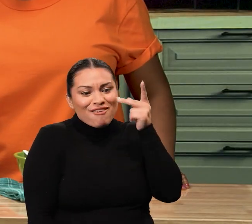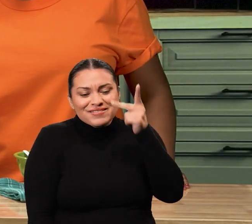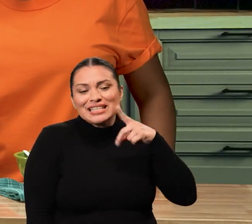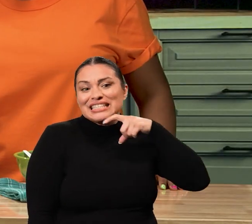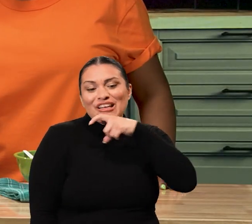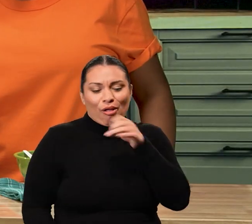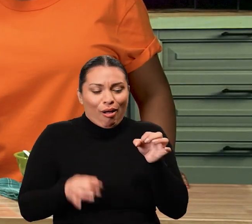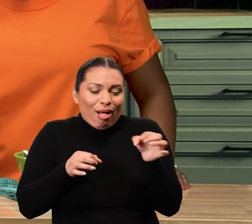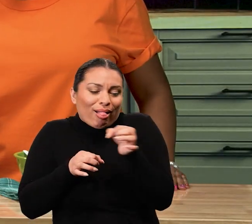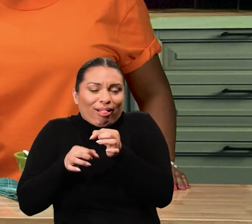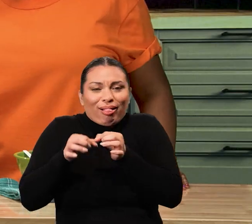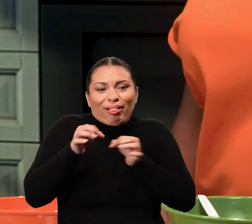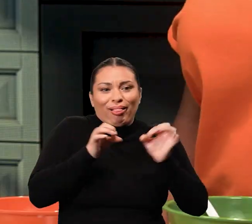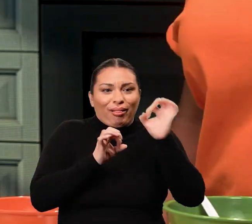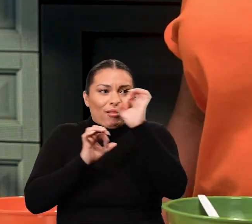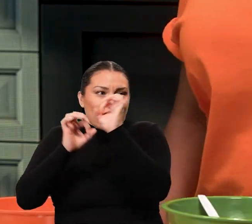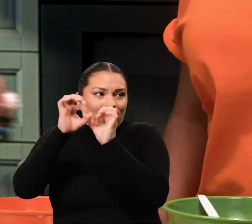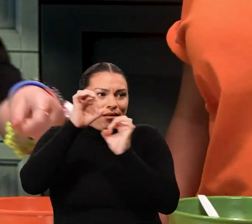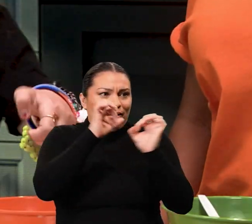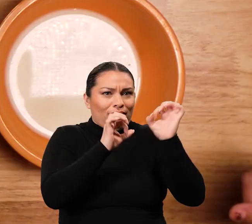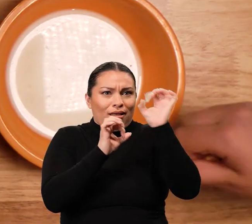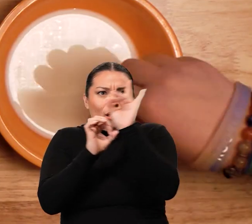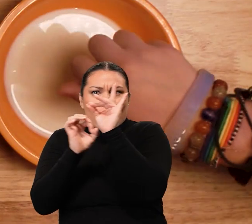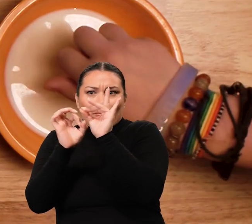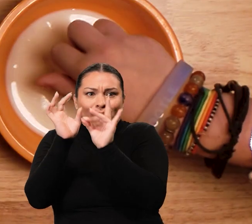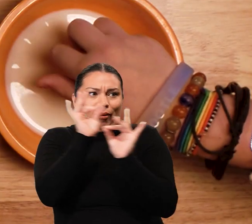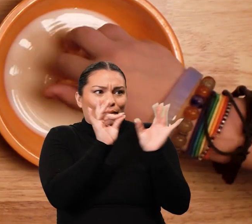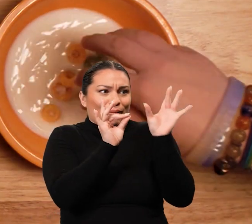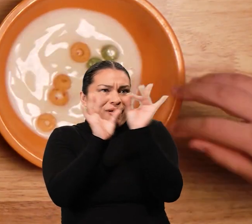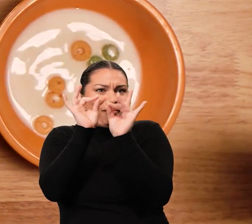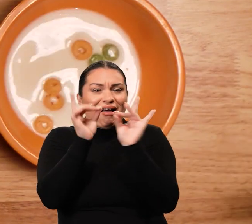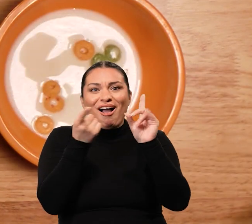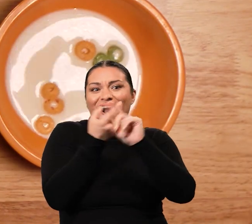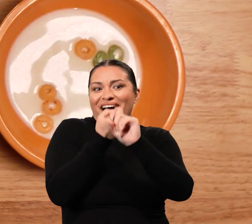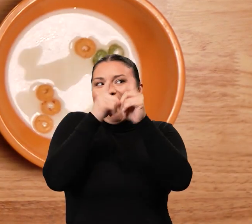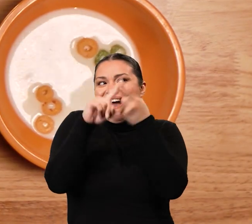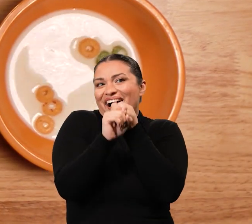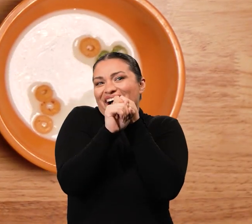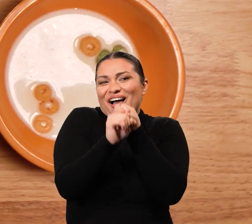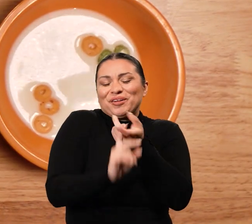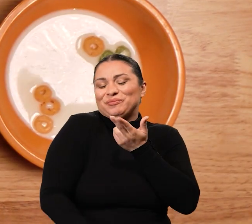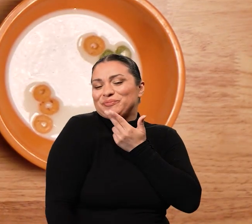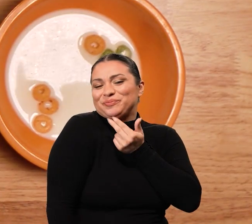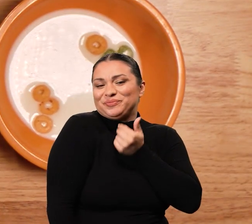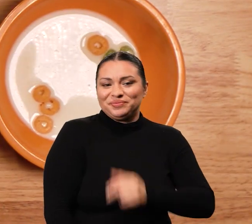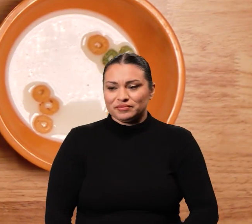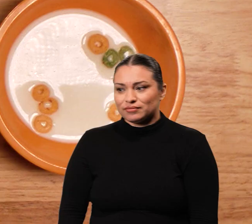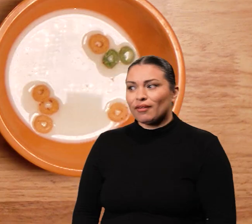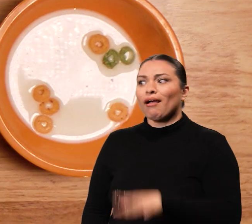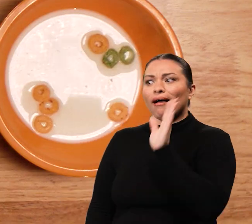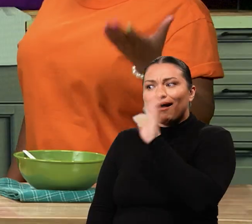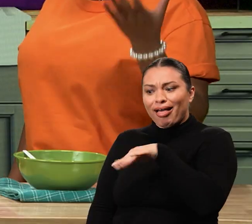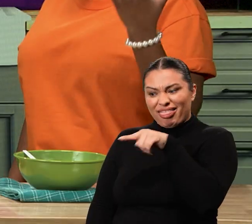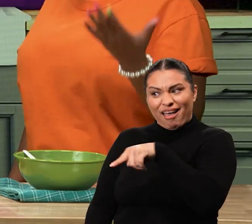I just love to see the cereal pieces float together. It's like they're swimming towards each other because they're friends. It's kind of cute.